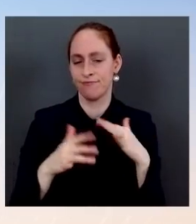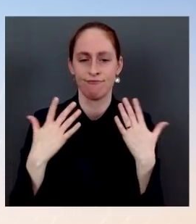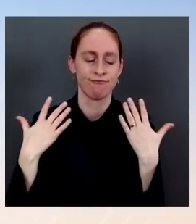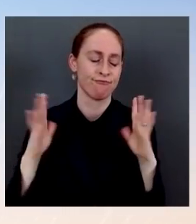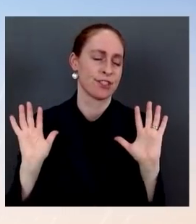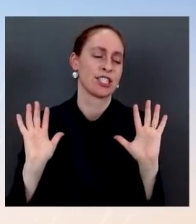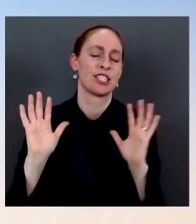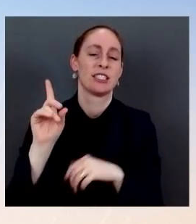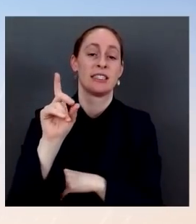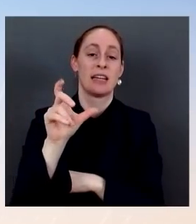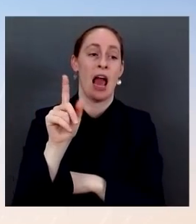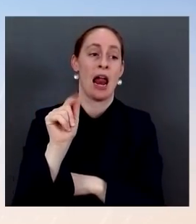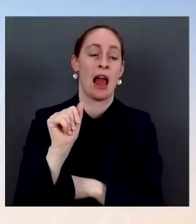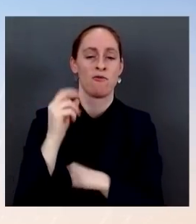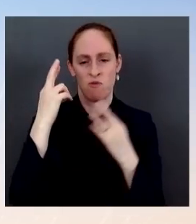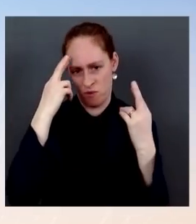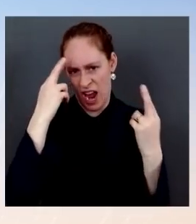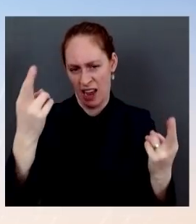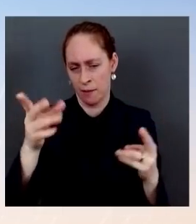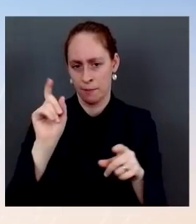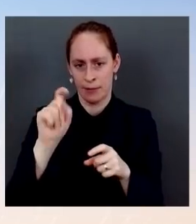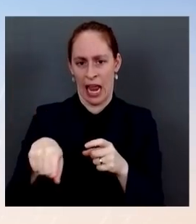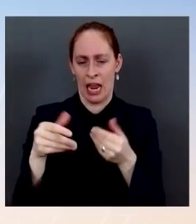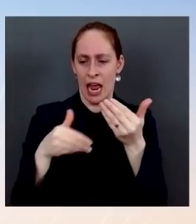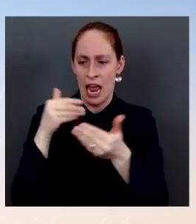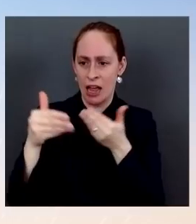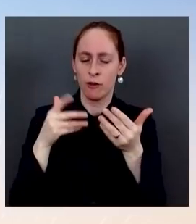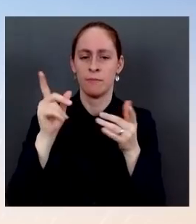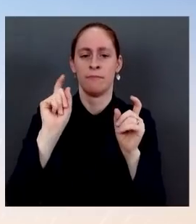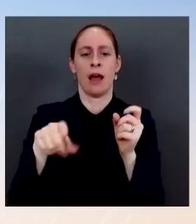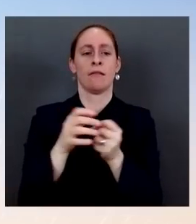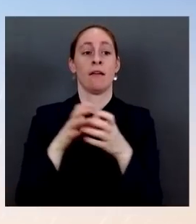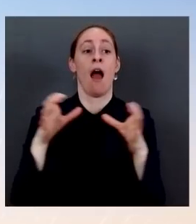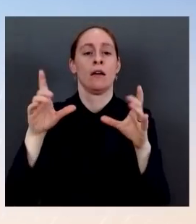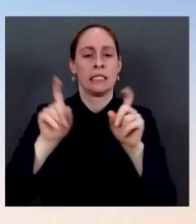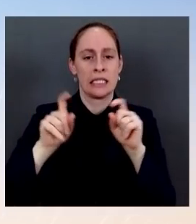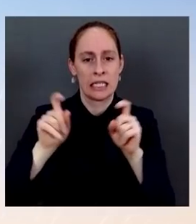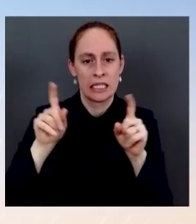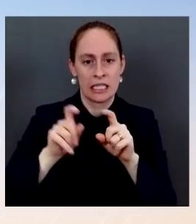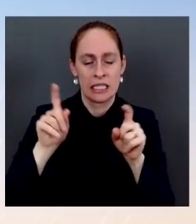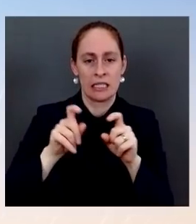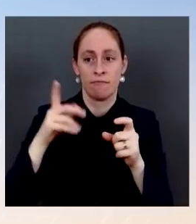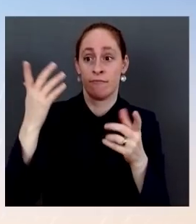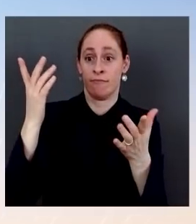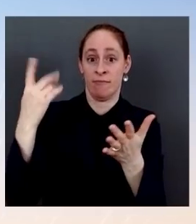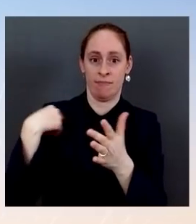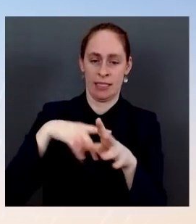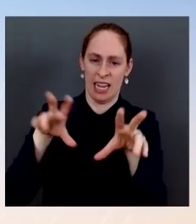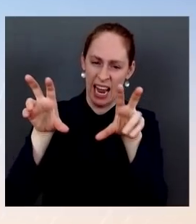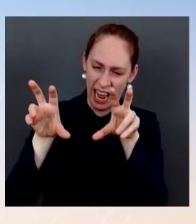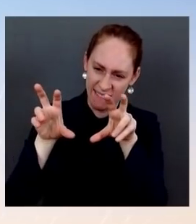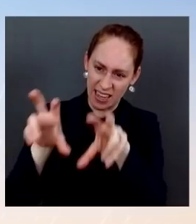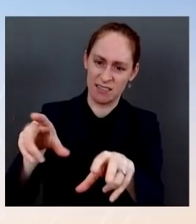so the market would have the capacity to produce more tests -- and also, as you know, the FDA approved eight tests. Otherwise, we wouldn't have had the capacity